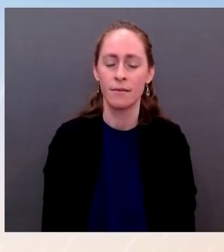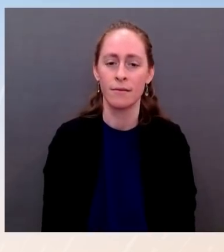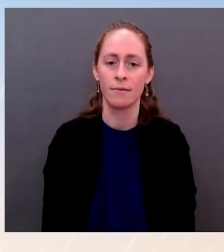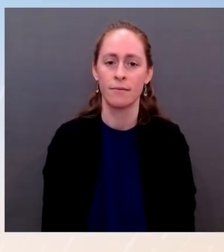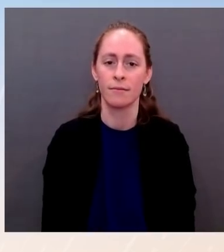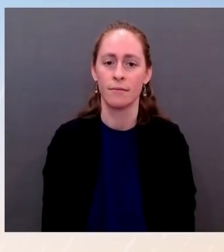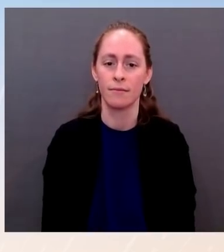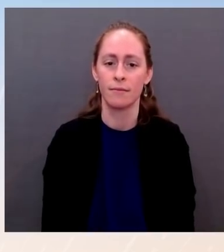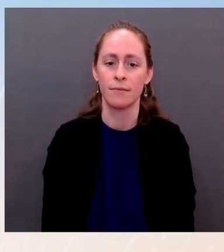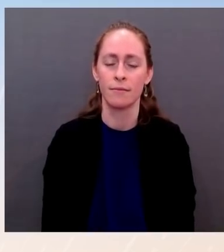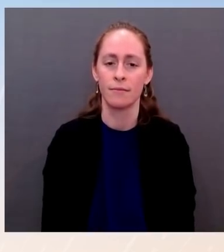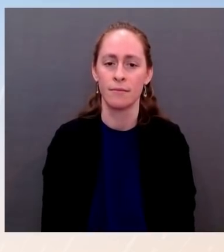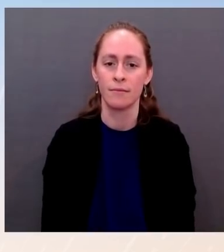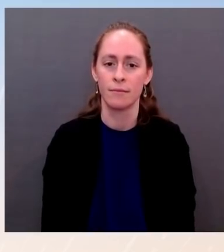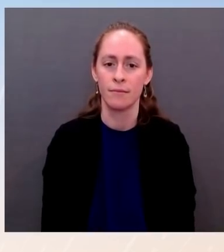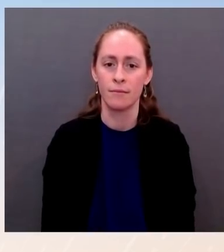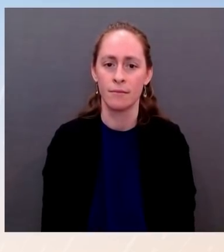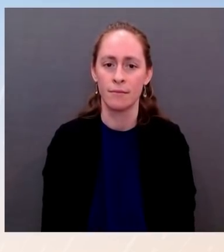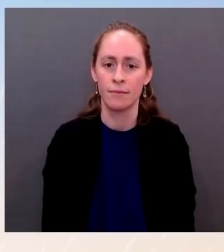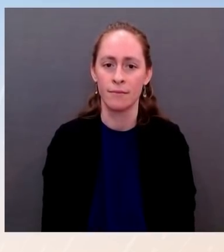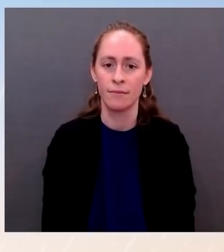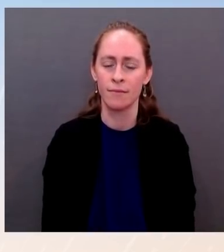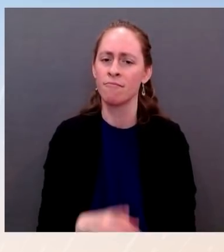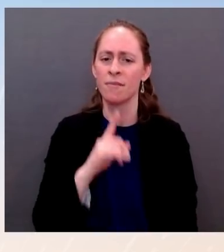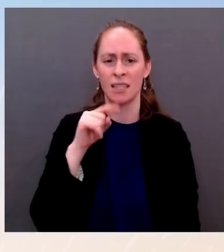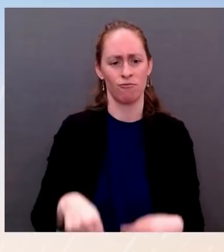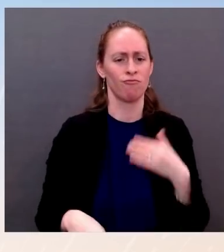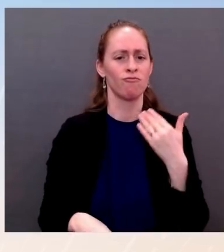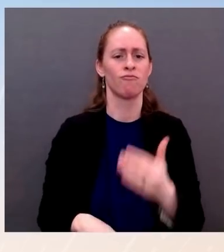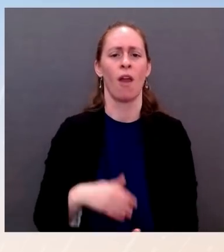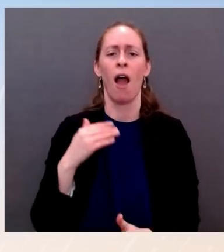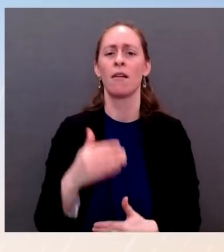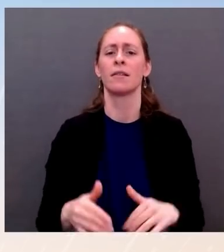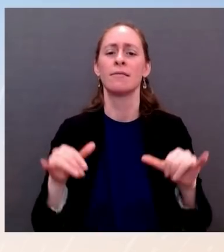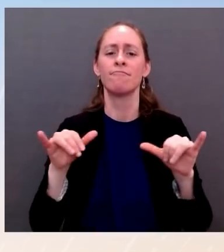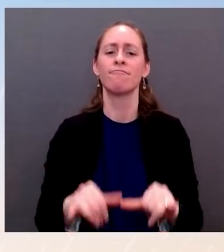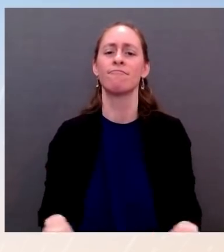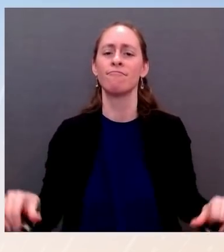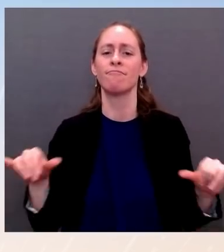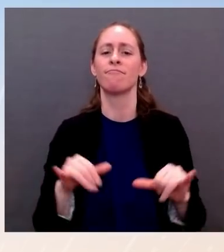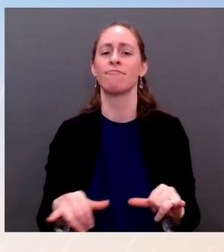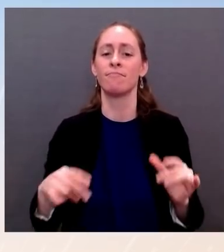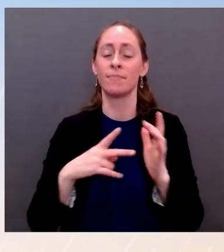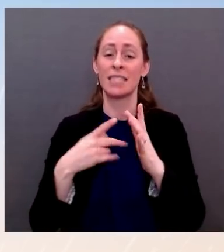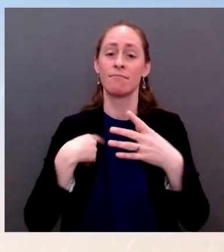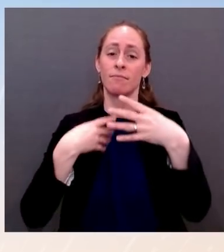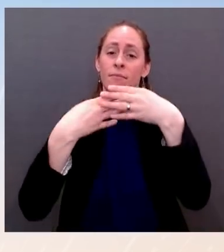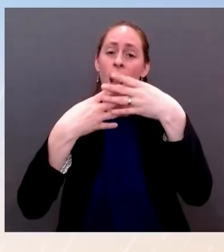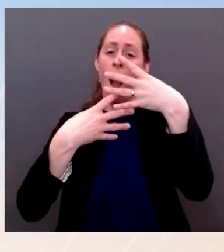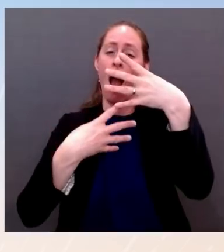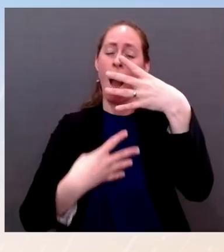But again, as he said many times, he is looking at a range of qualified individuals,